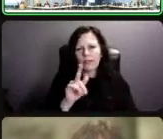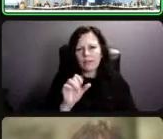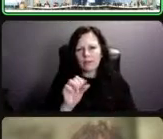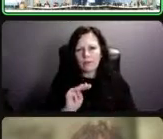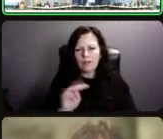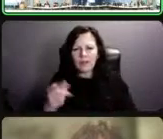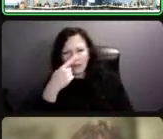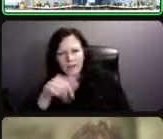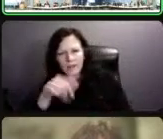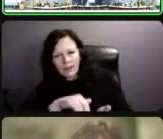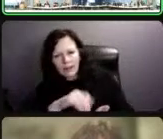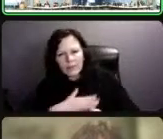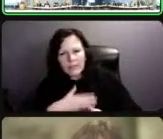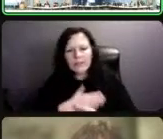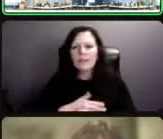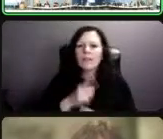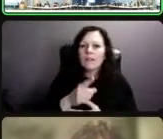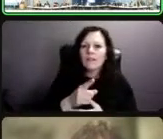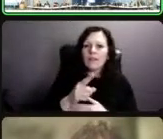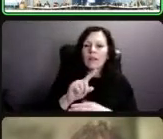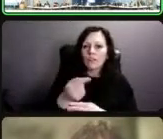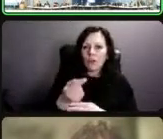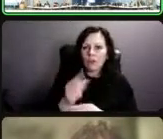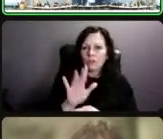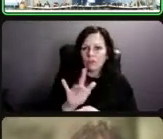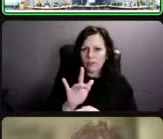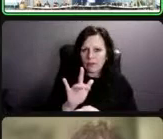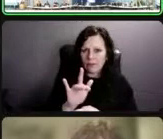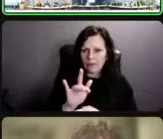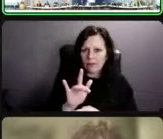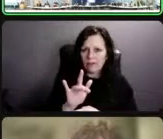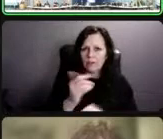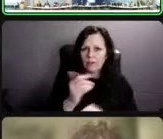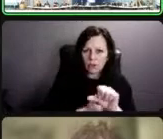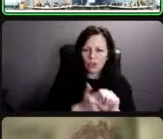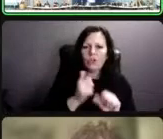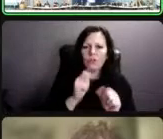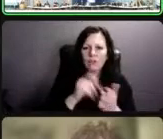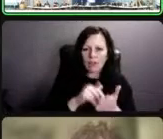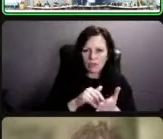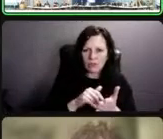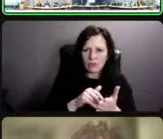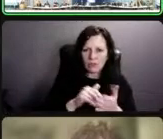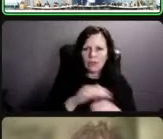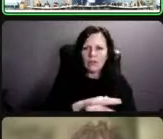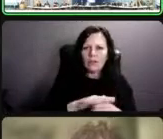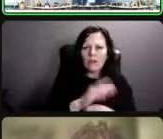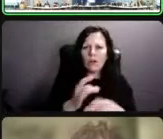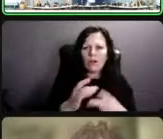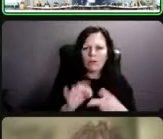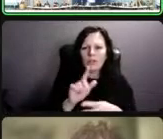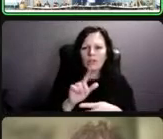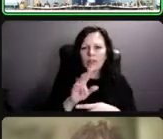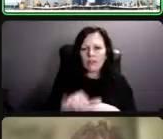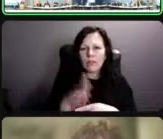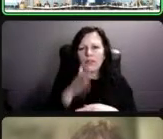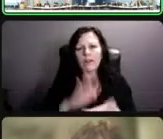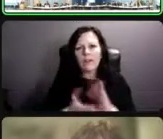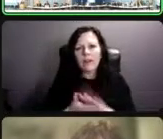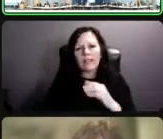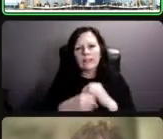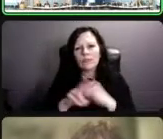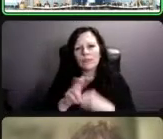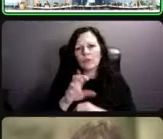HOUSEHOLD IN SALEM IF YOU SET